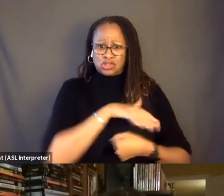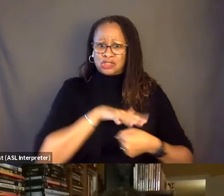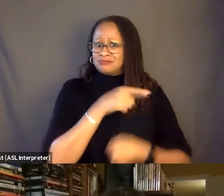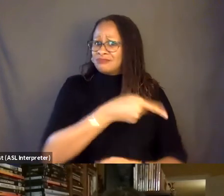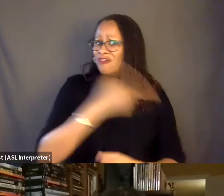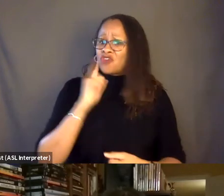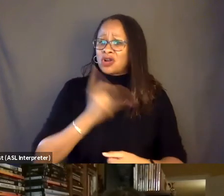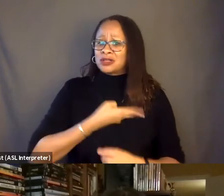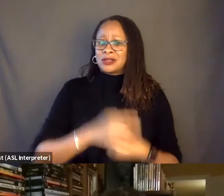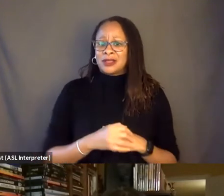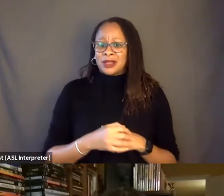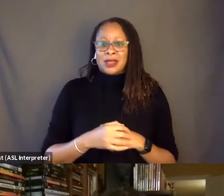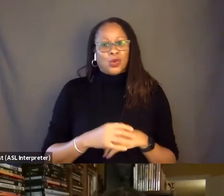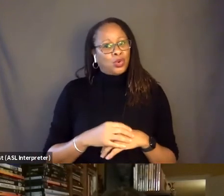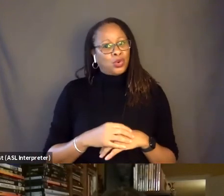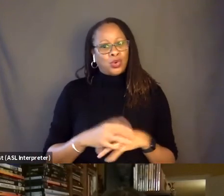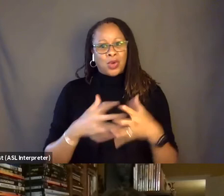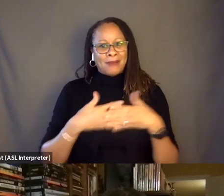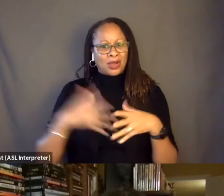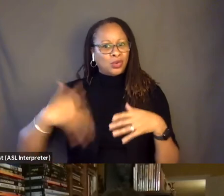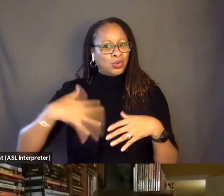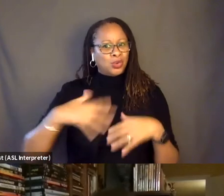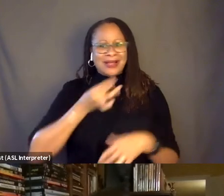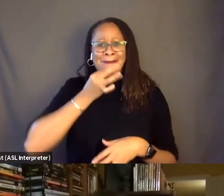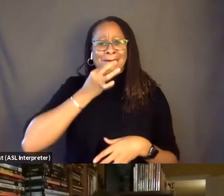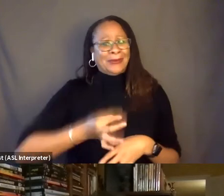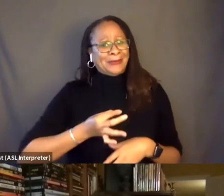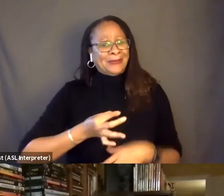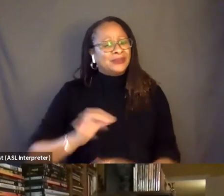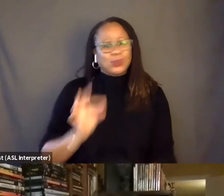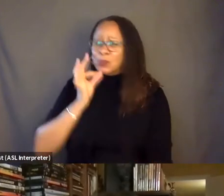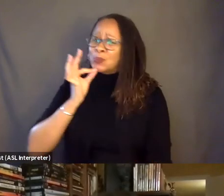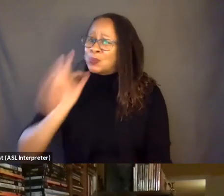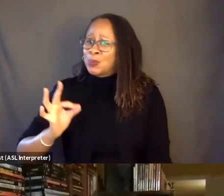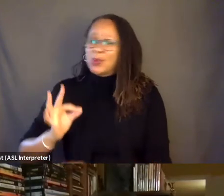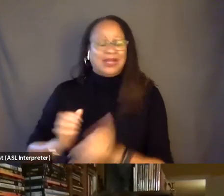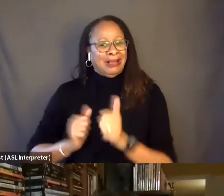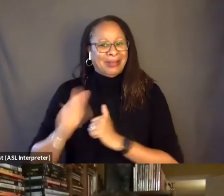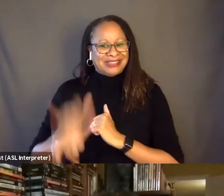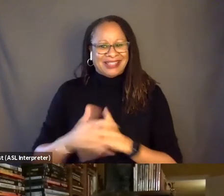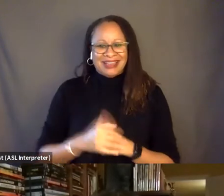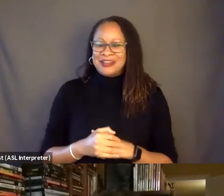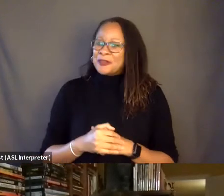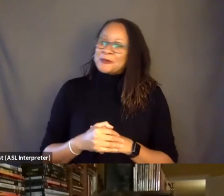America's squeaked by, just by a little, I mean, I think you saw in the film,